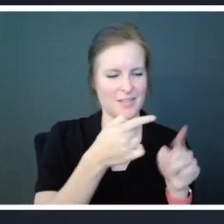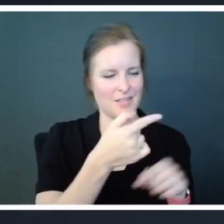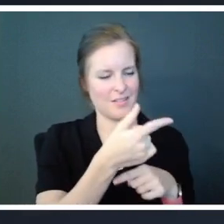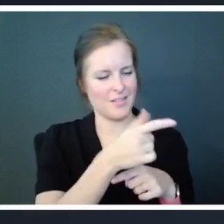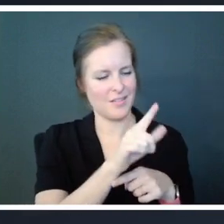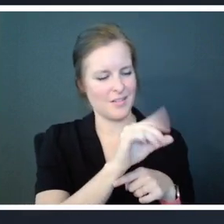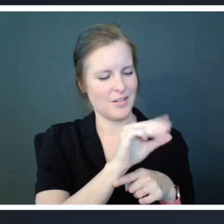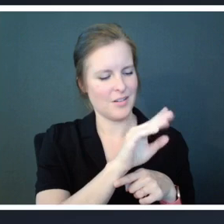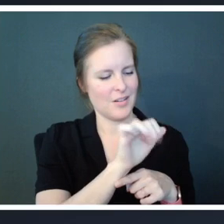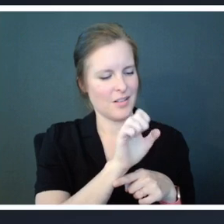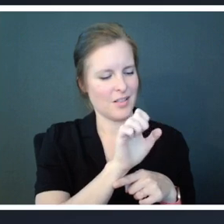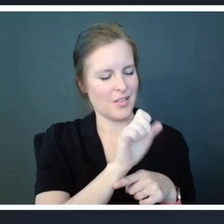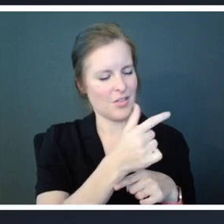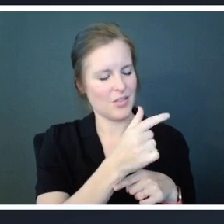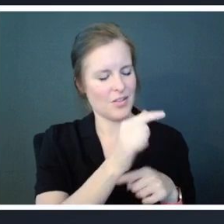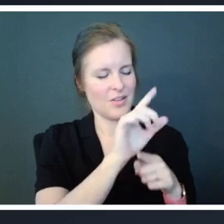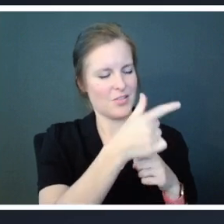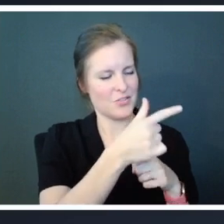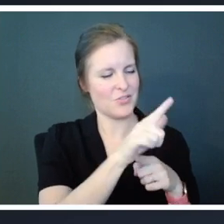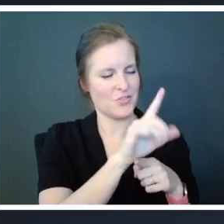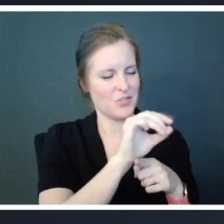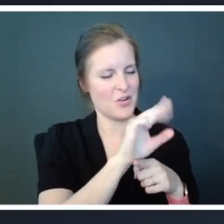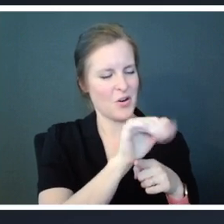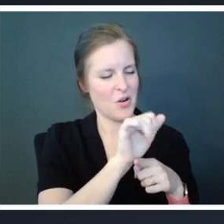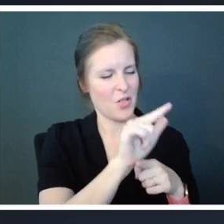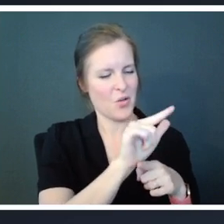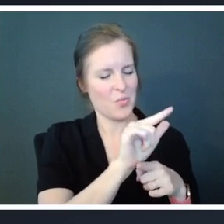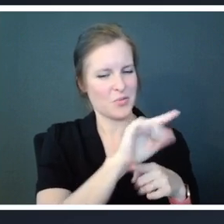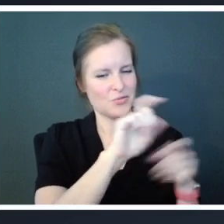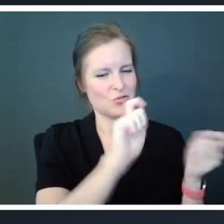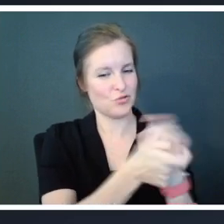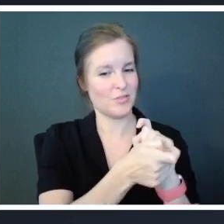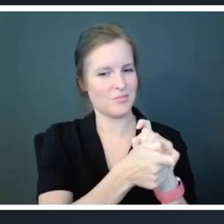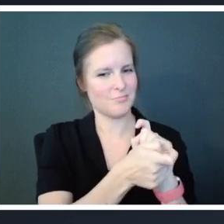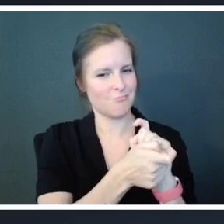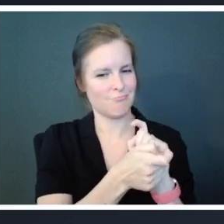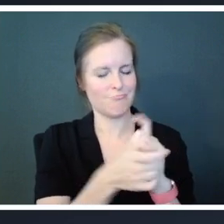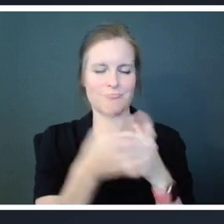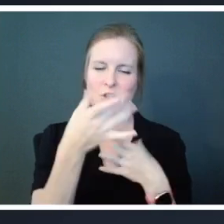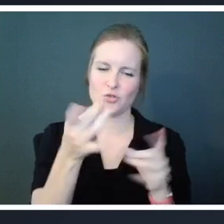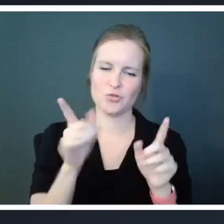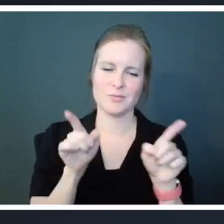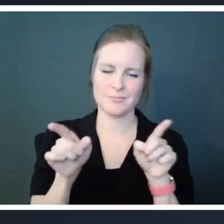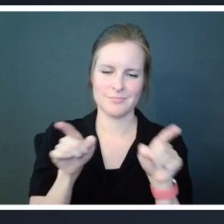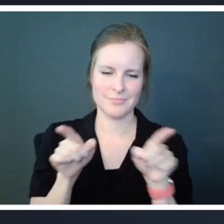one time to me that -- and I found this very helpful -- global warming is of course a thing.